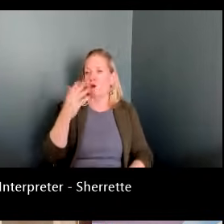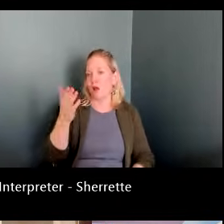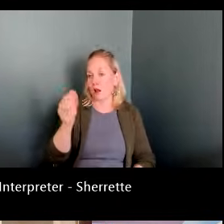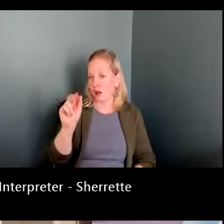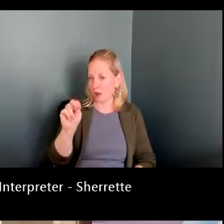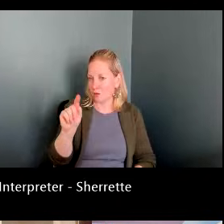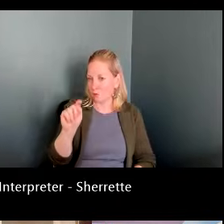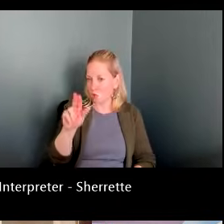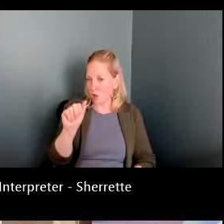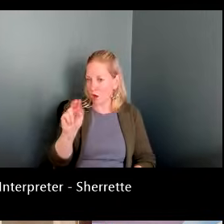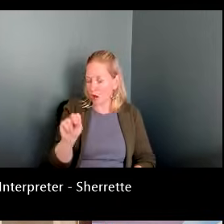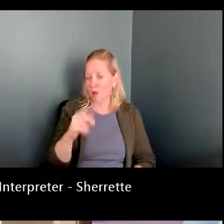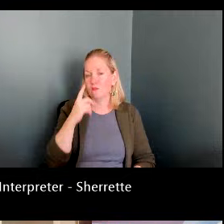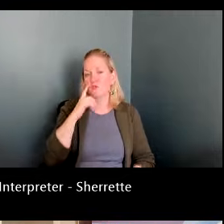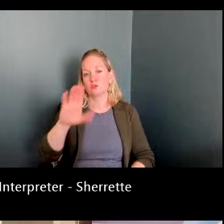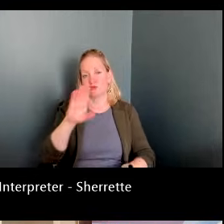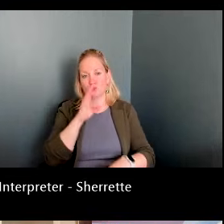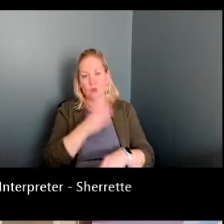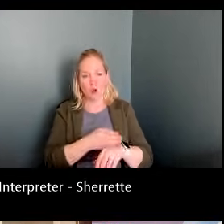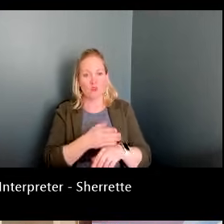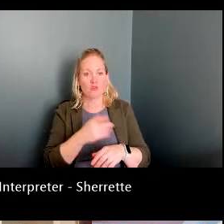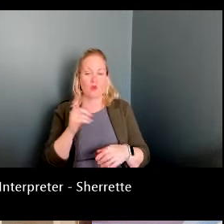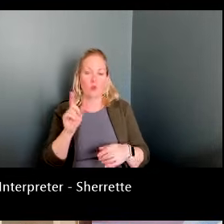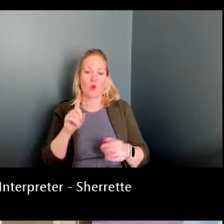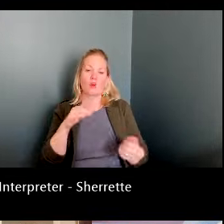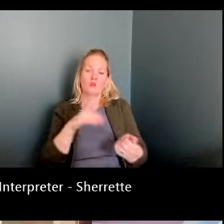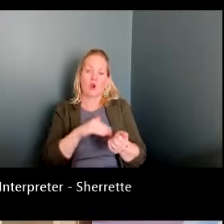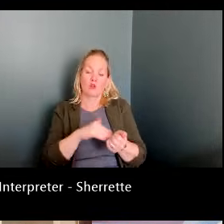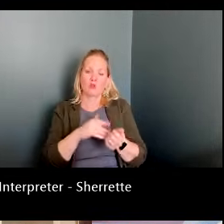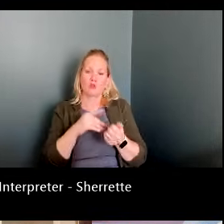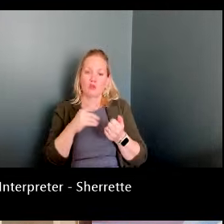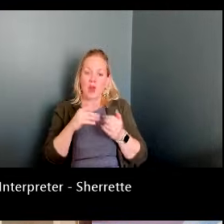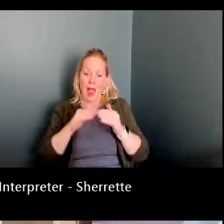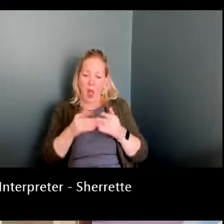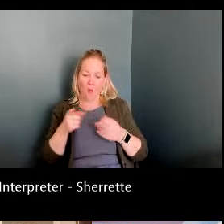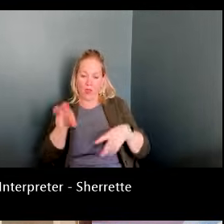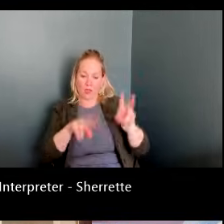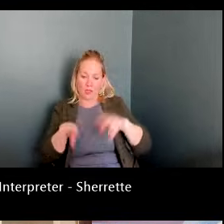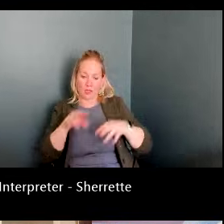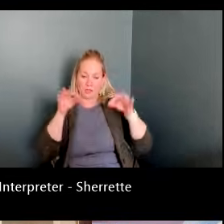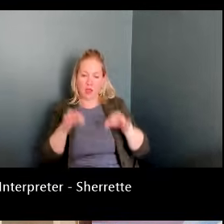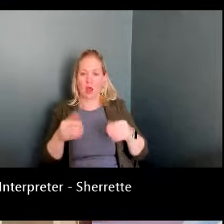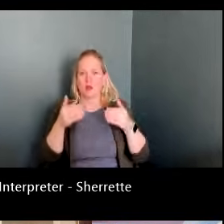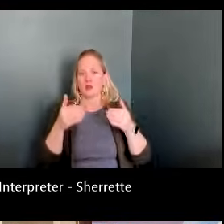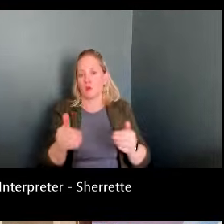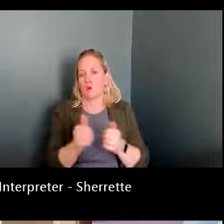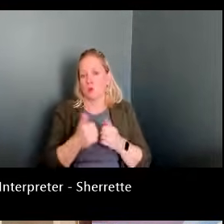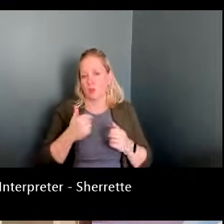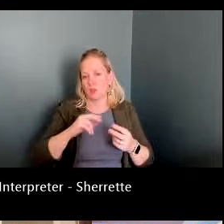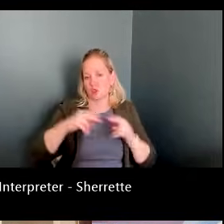people -- doctors considering doing gene therapy or any other kind of transformative therapy